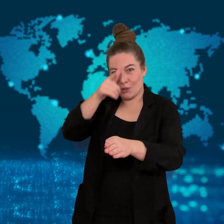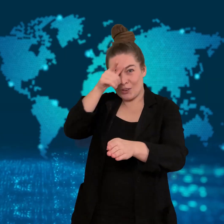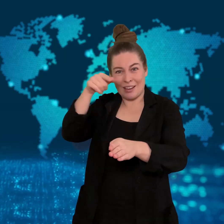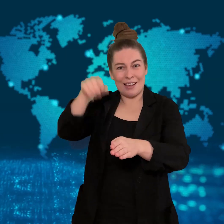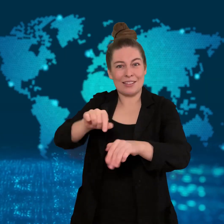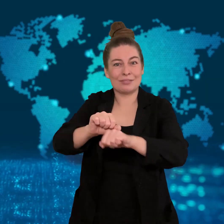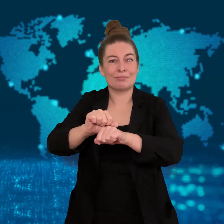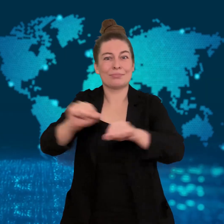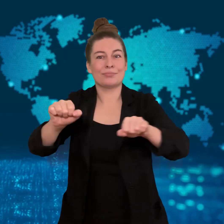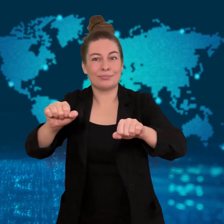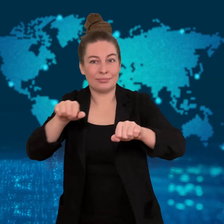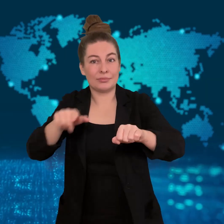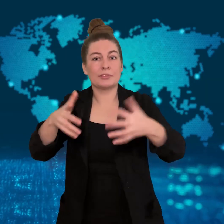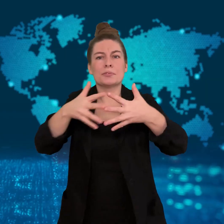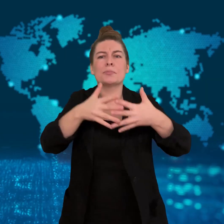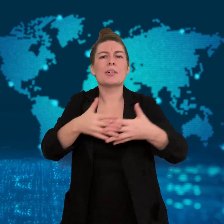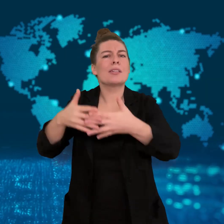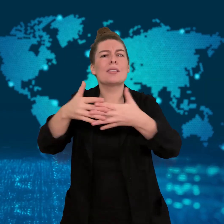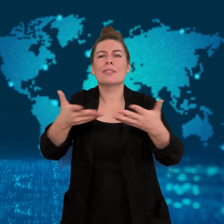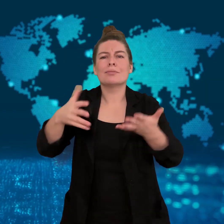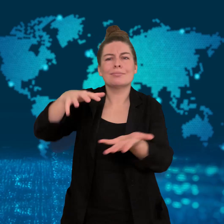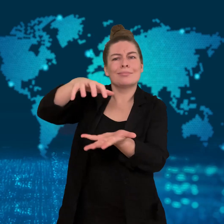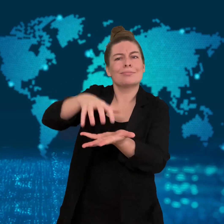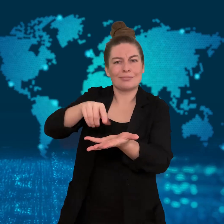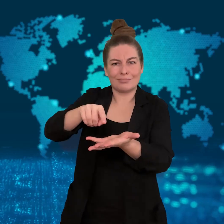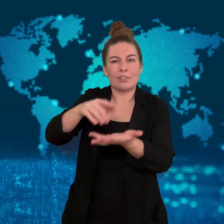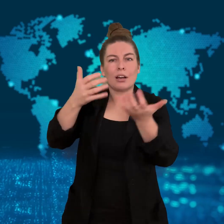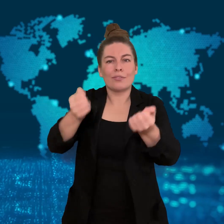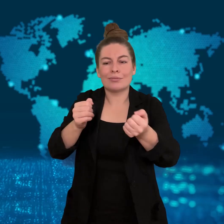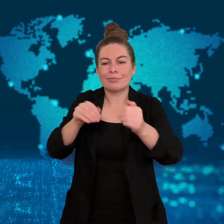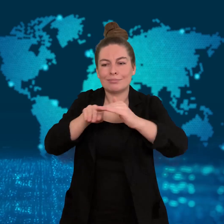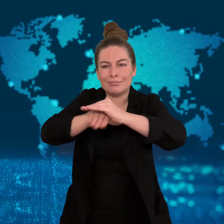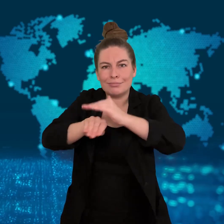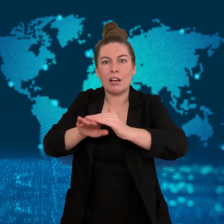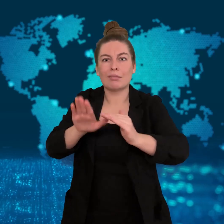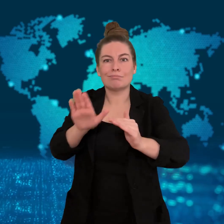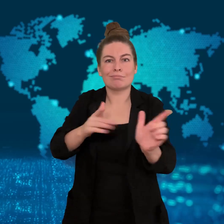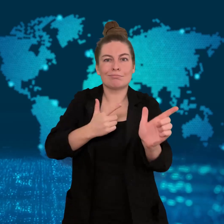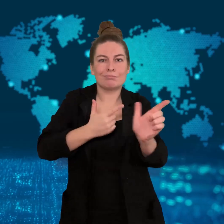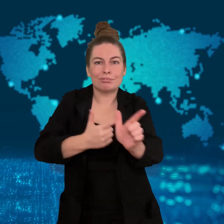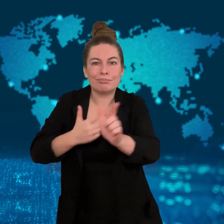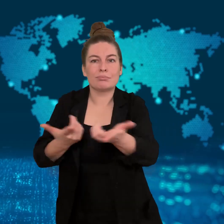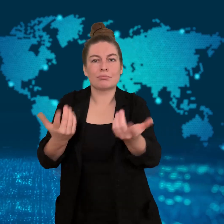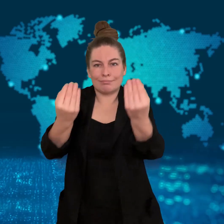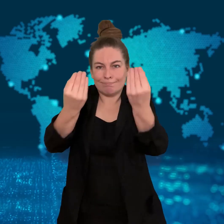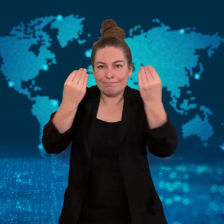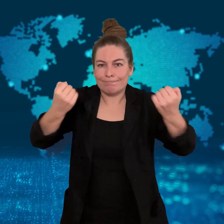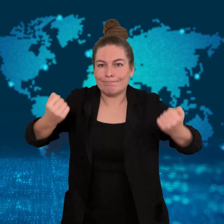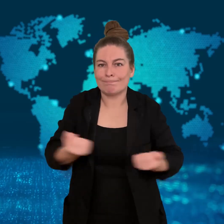Before the Jordan attack, there have been attacks on weapons storage or